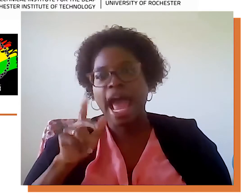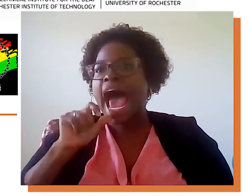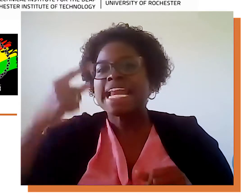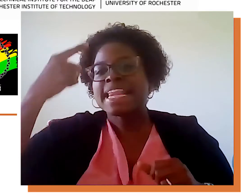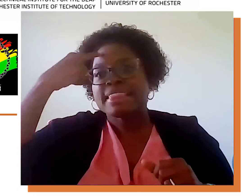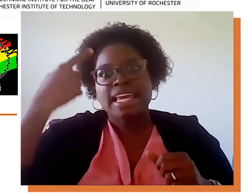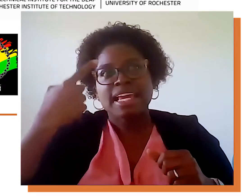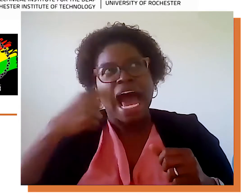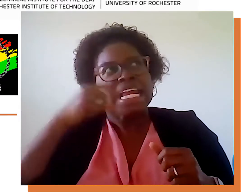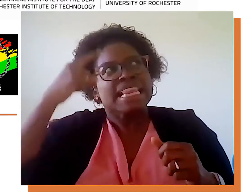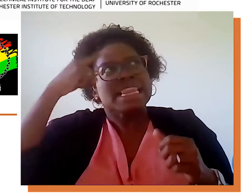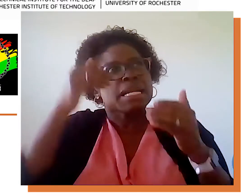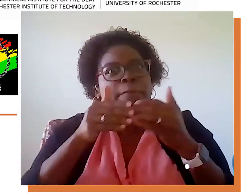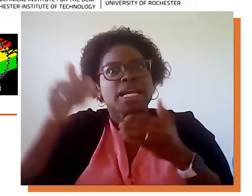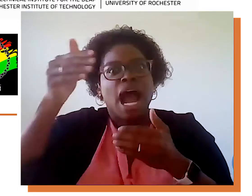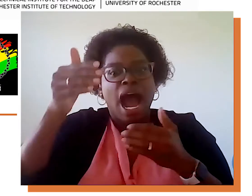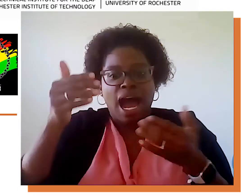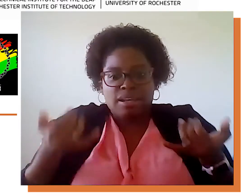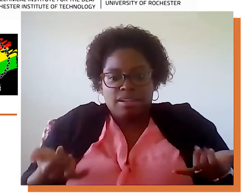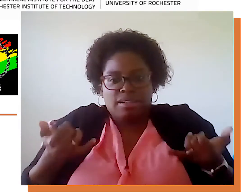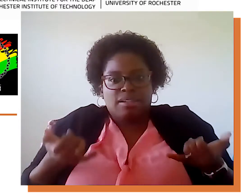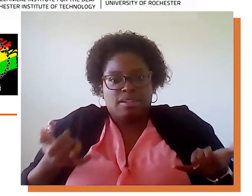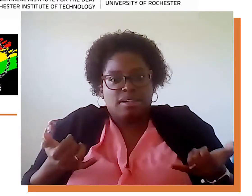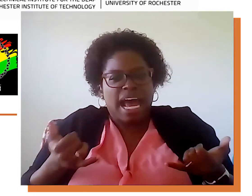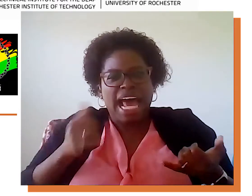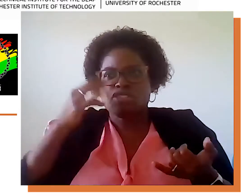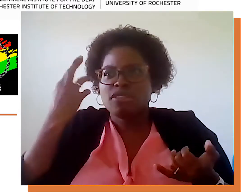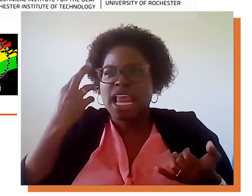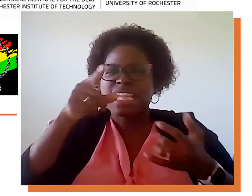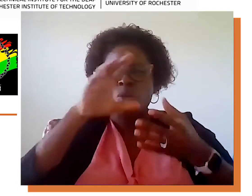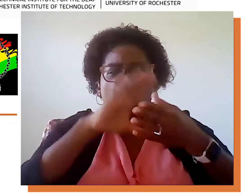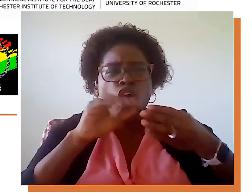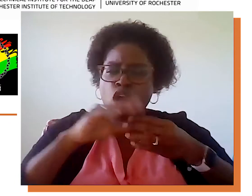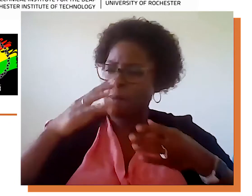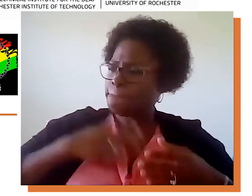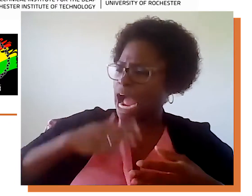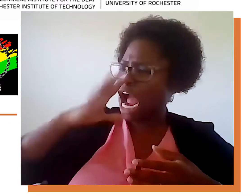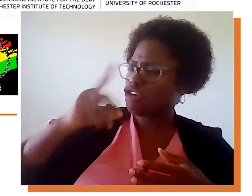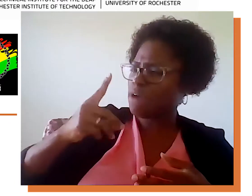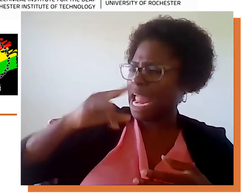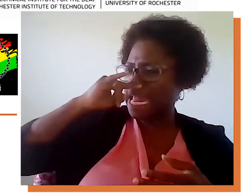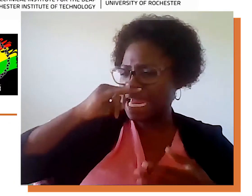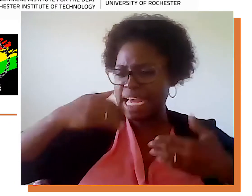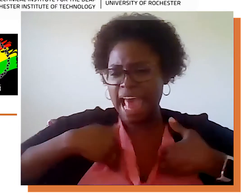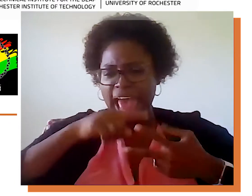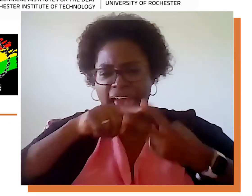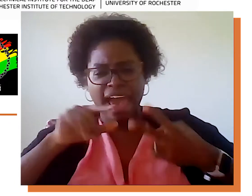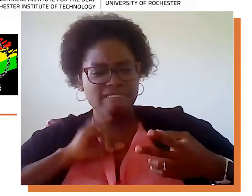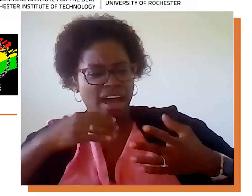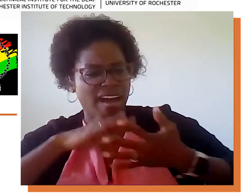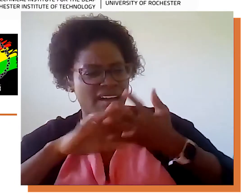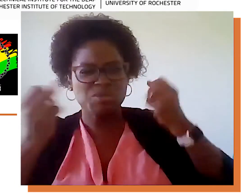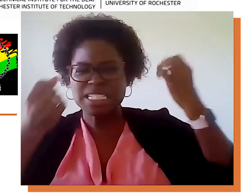Because I saw people who were much older than myself who were black and deaf or black and hard-of-hearing,